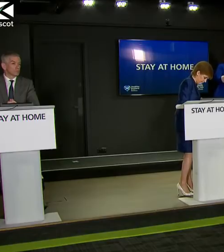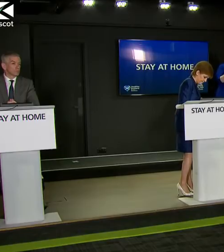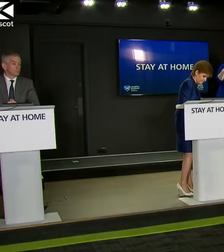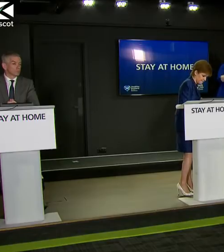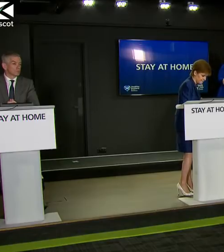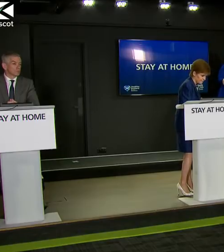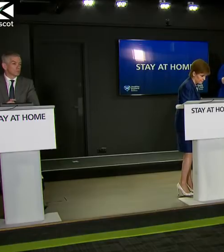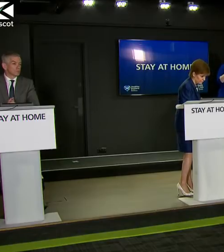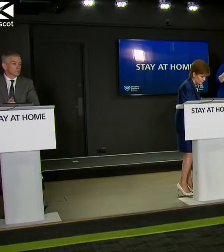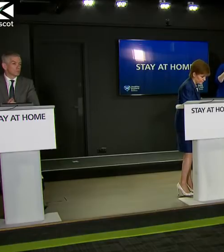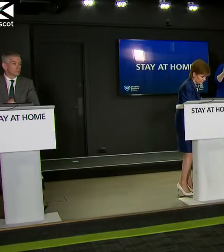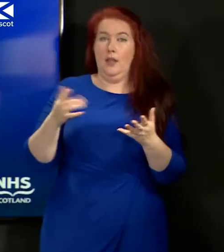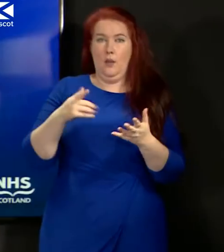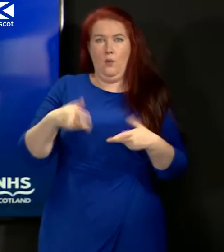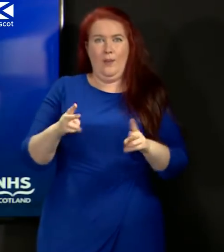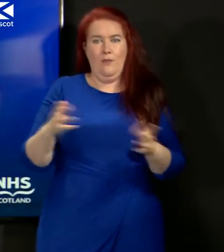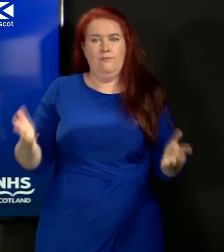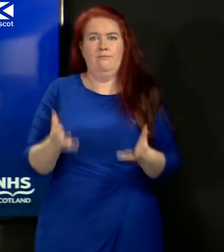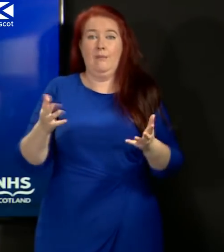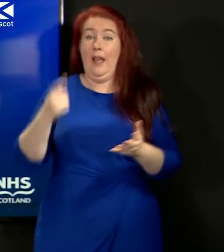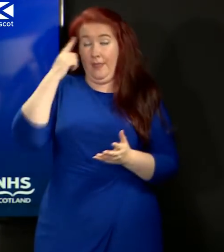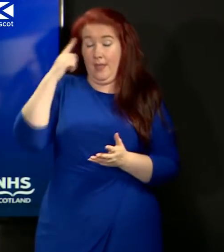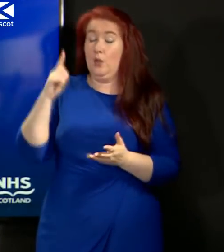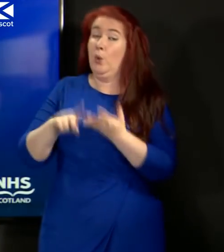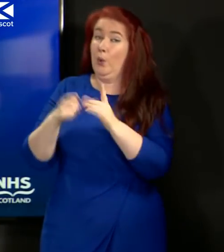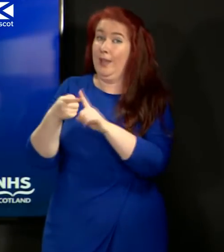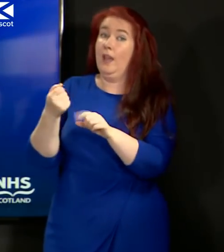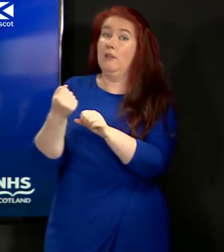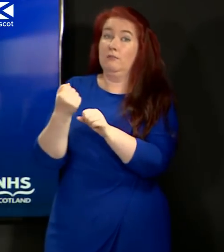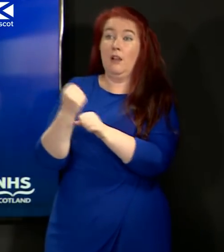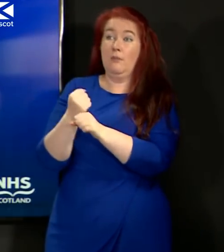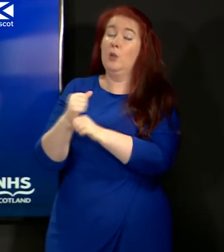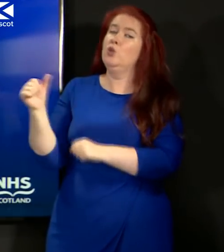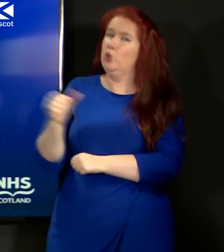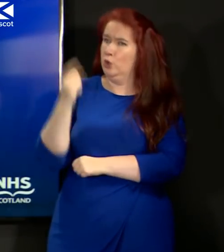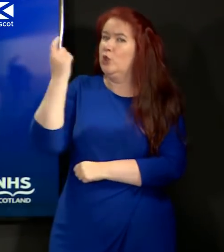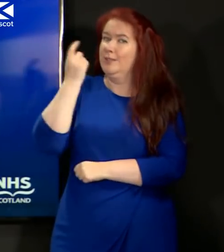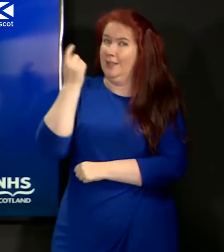the UK Government should consider, particularly for the tourism industry. The VAT rate for